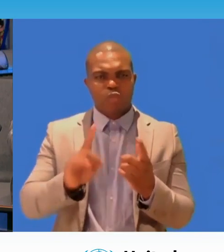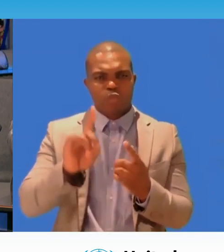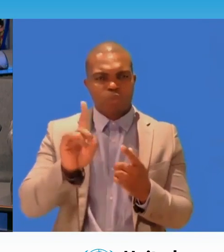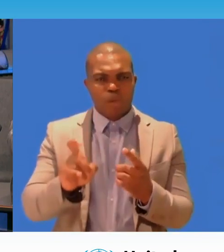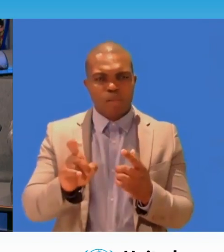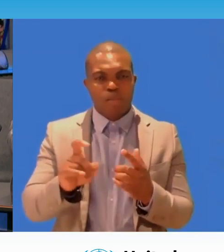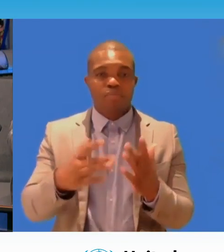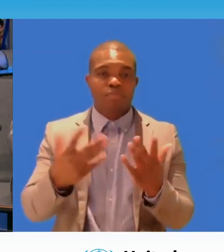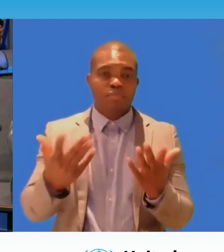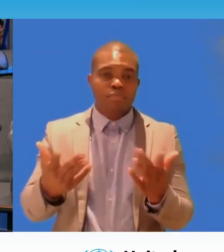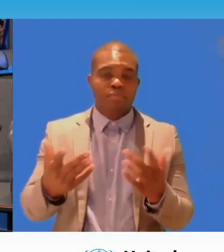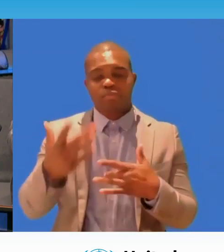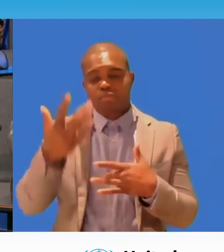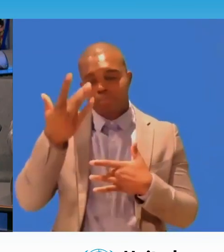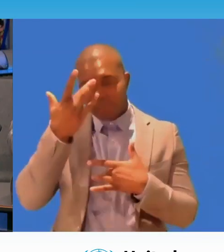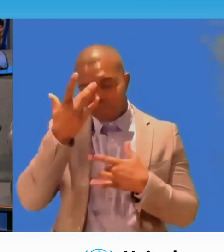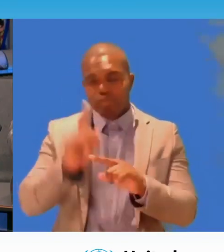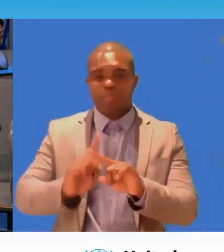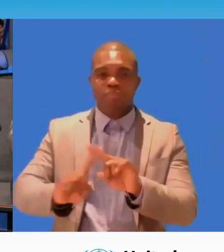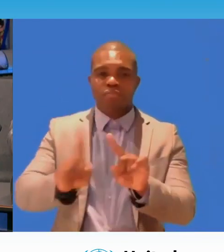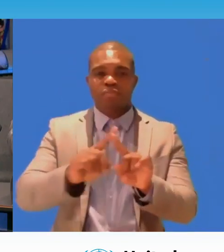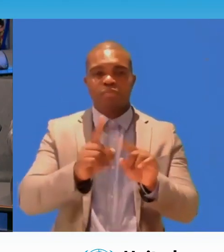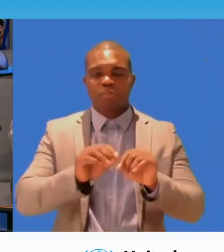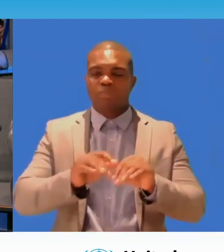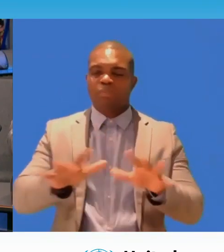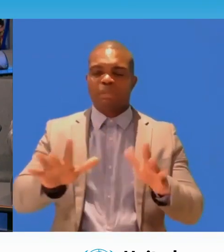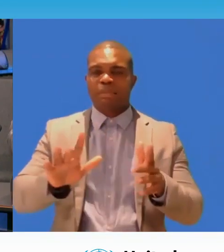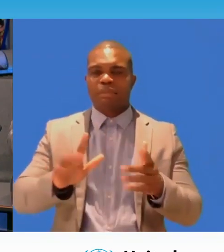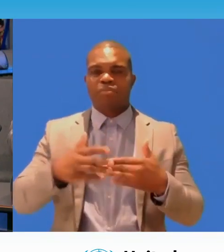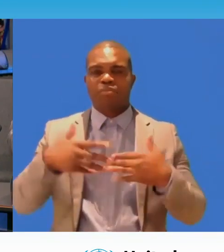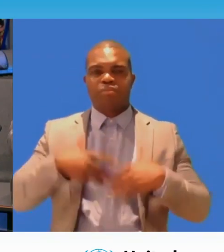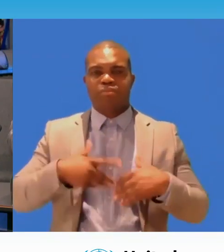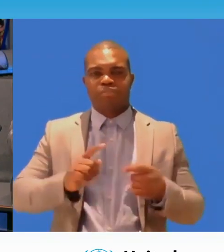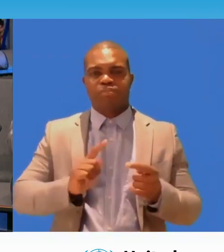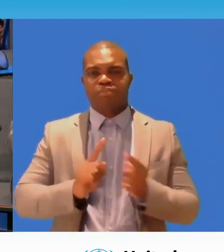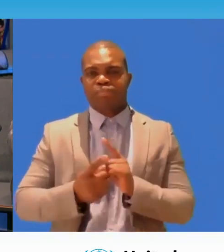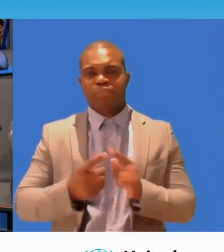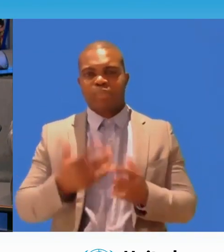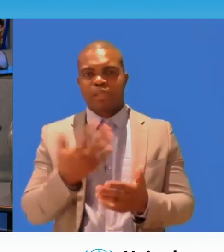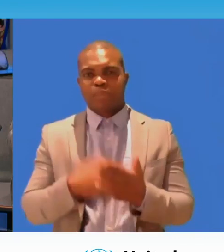is exacerbated by the impacts of climate change geographical spread of our islands and competing